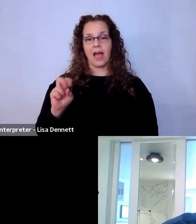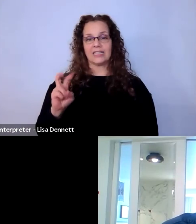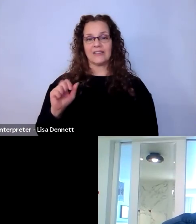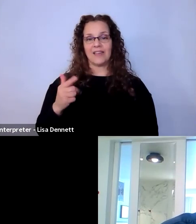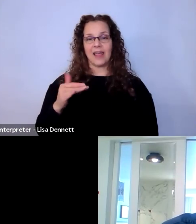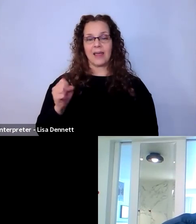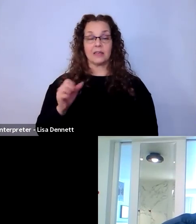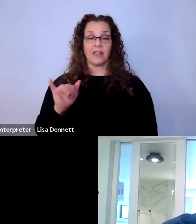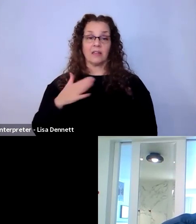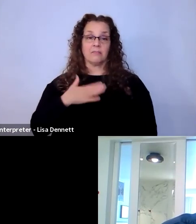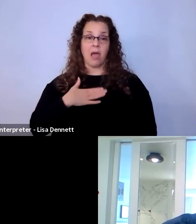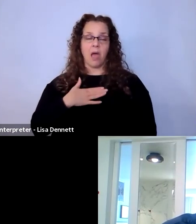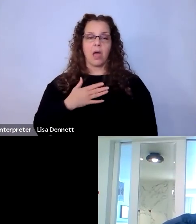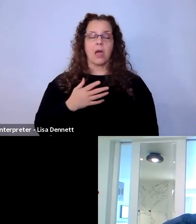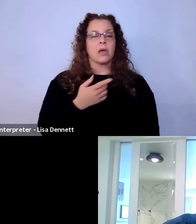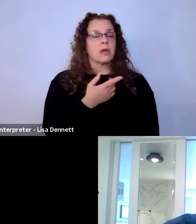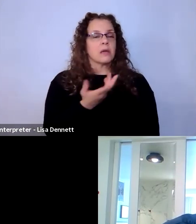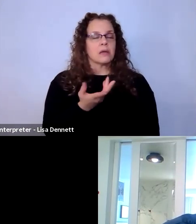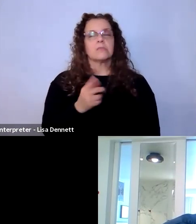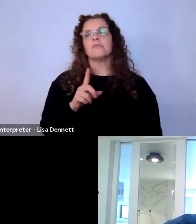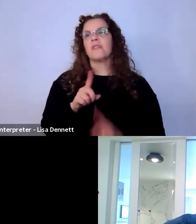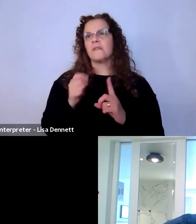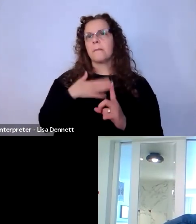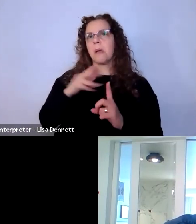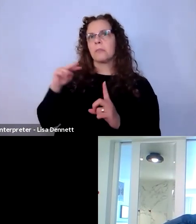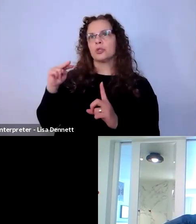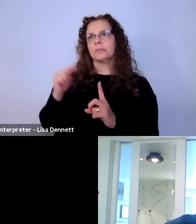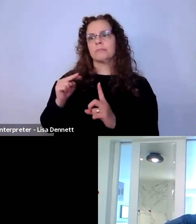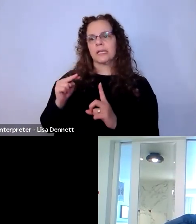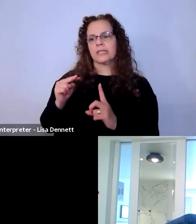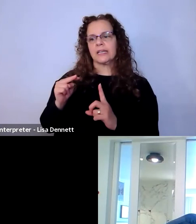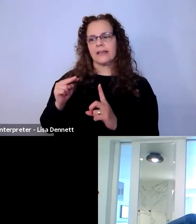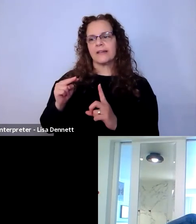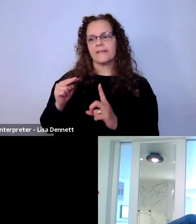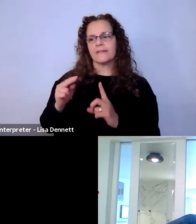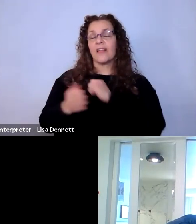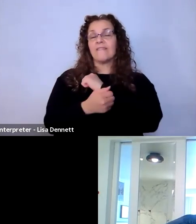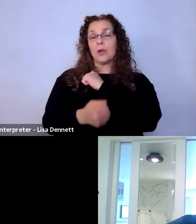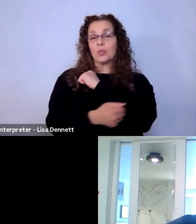Jennison Asuncion: have some would say, I would say, from a gap perspective if we extend it to the Foundation, I think our signature event that way